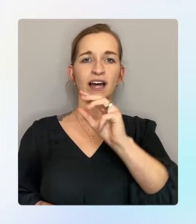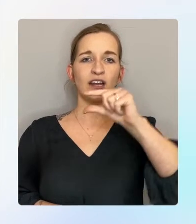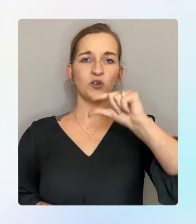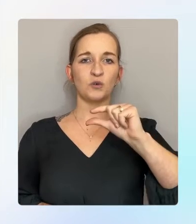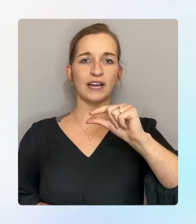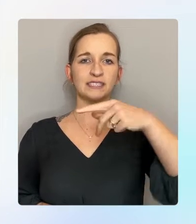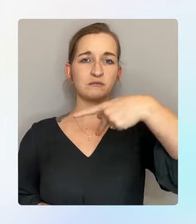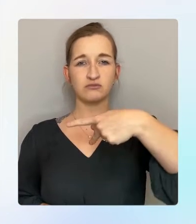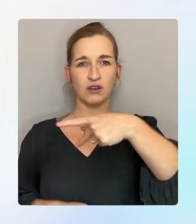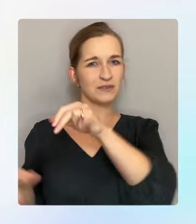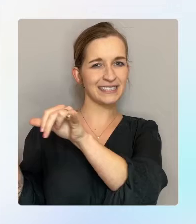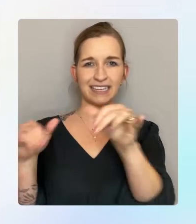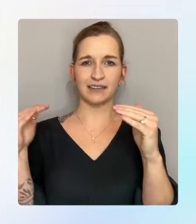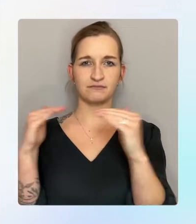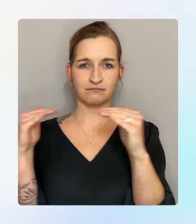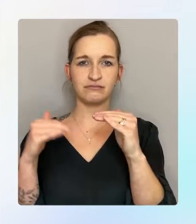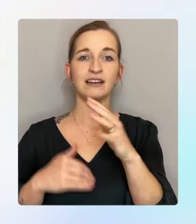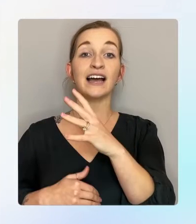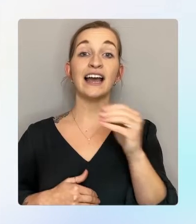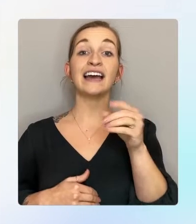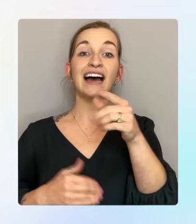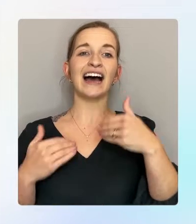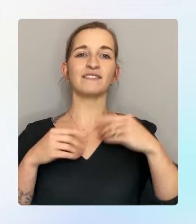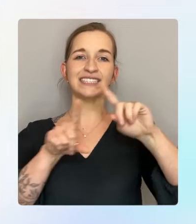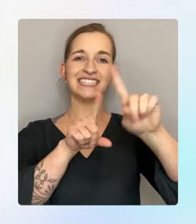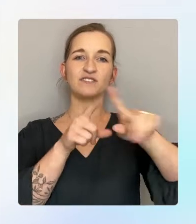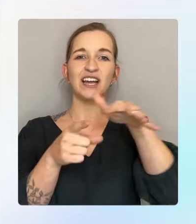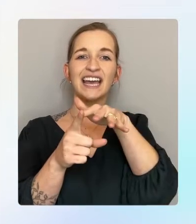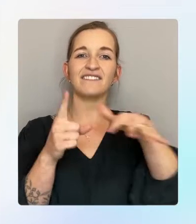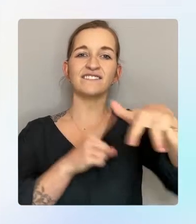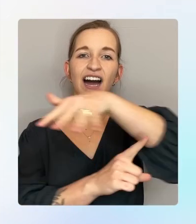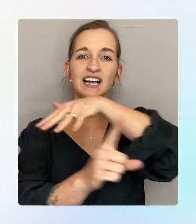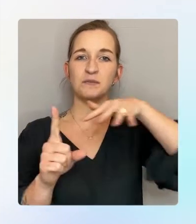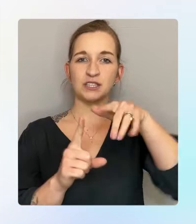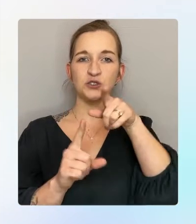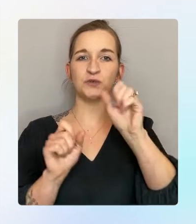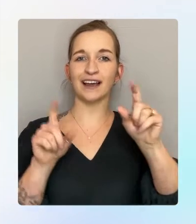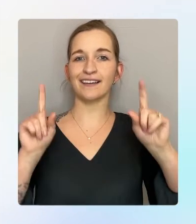where you can simulate virtual objects. There are six spaces,